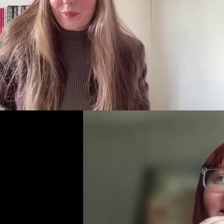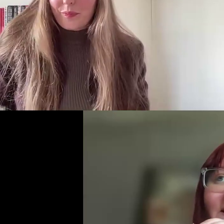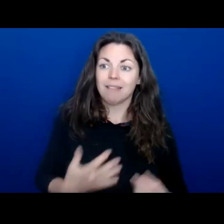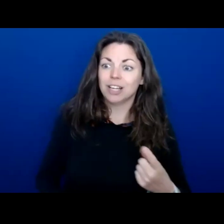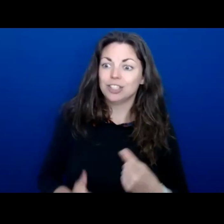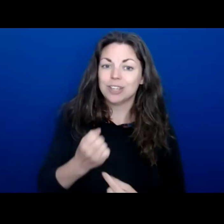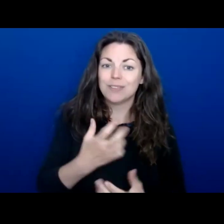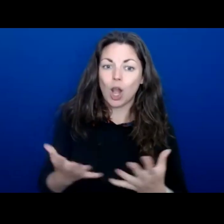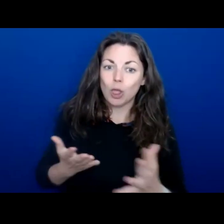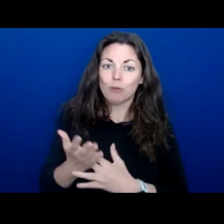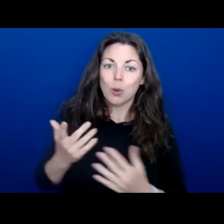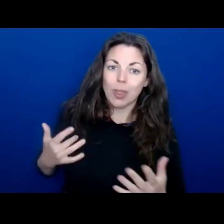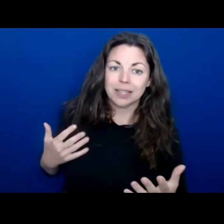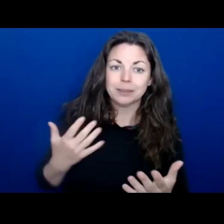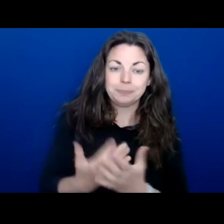Obviously as someone with a disability